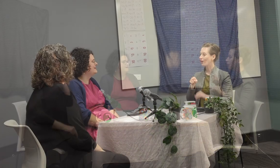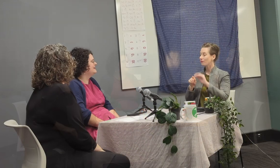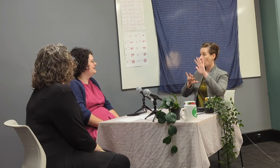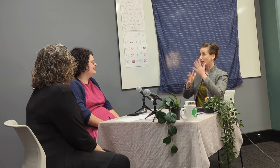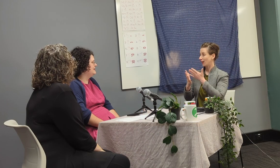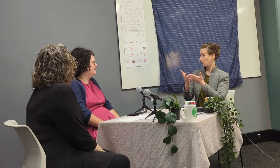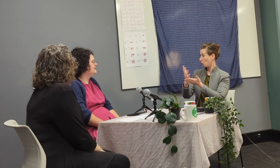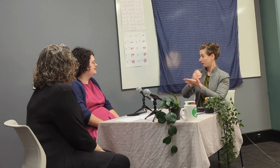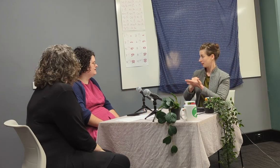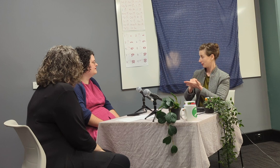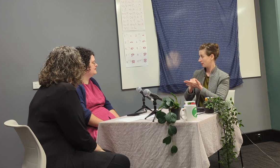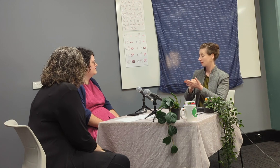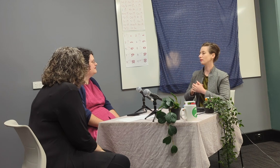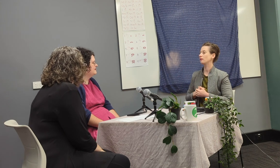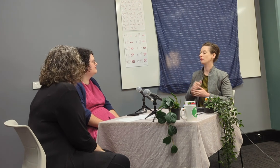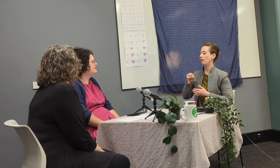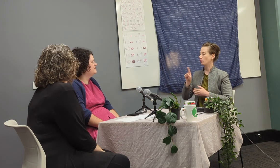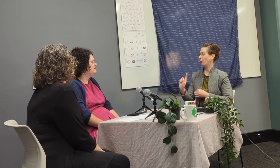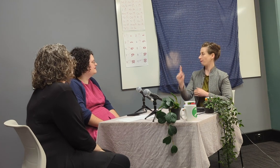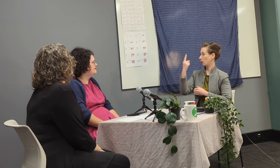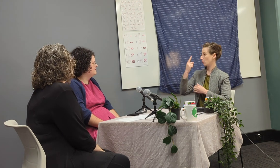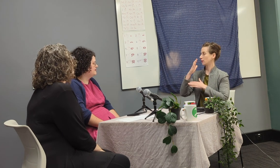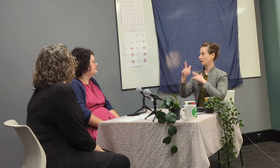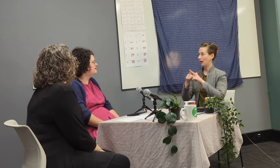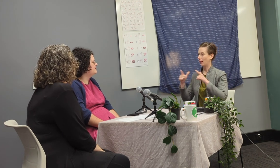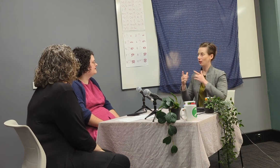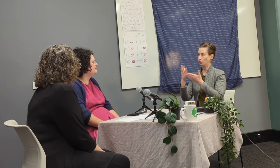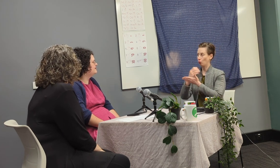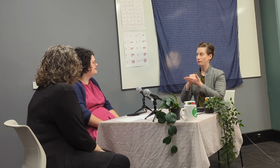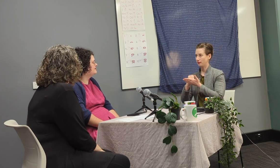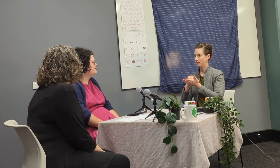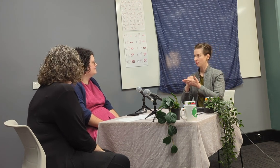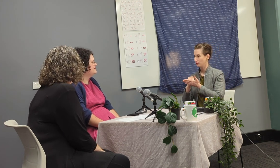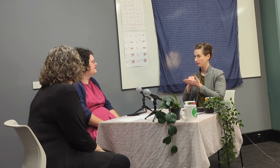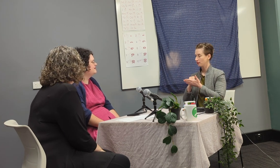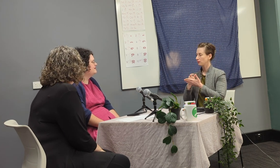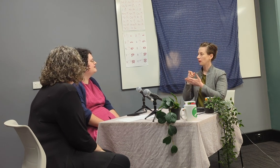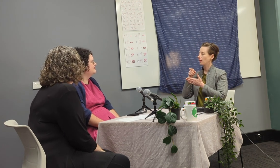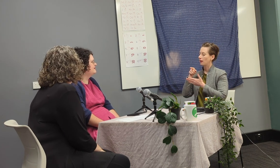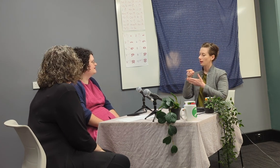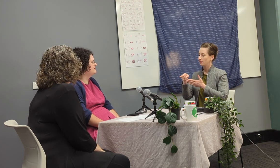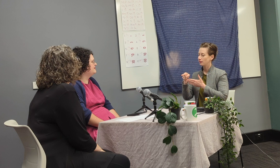H: The Auslan Corpus was the first sign language corpus.